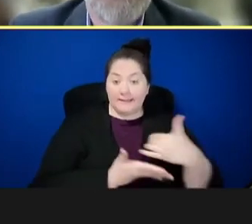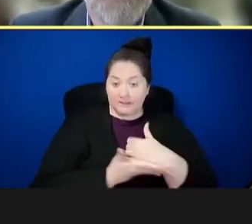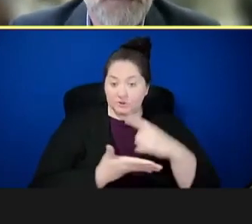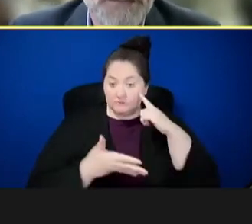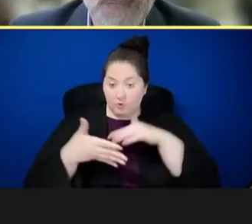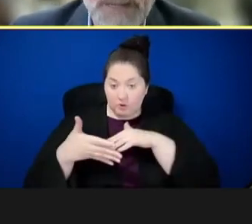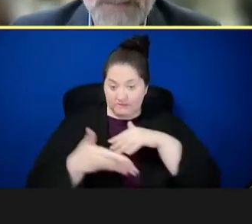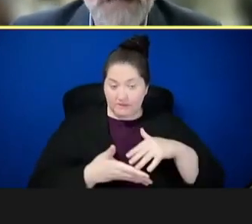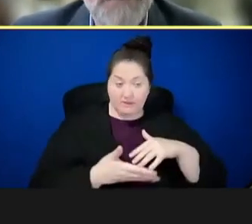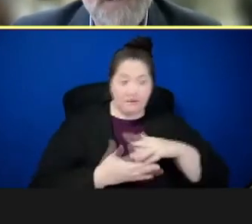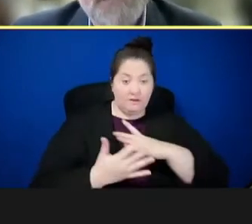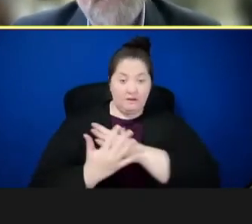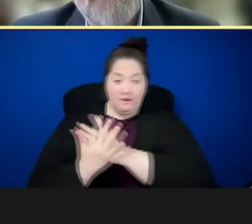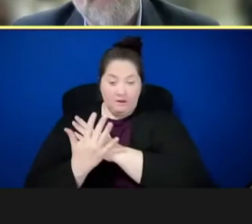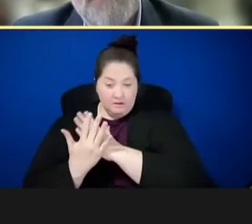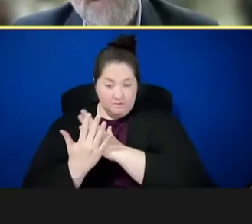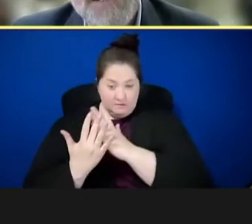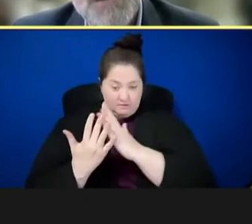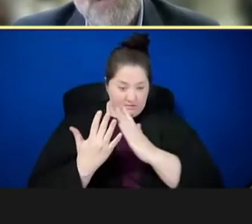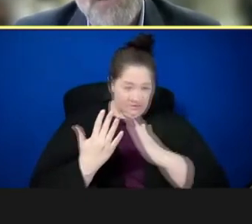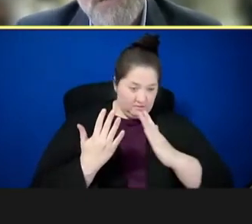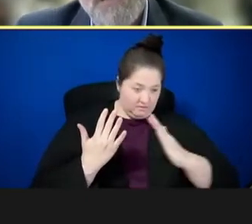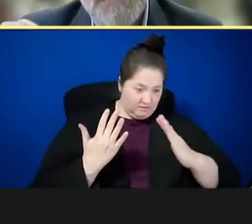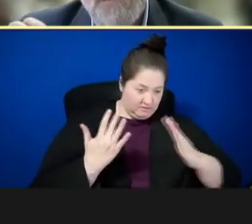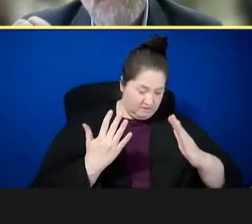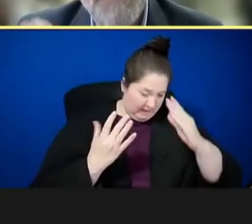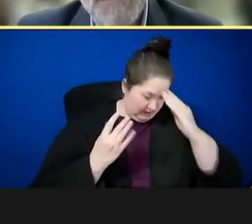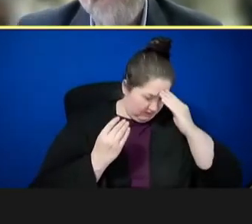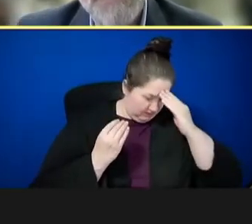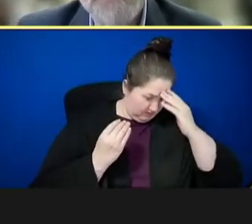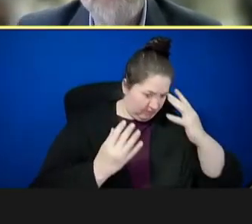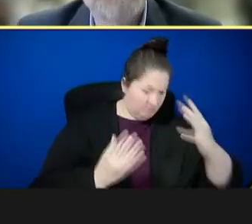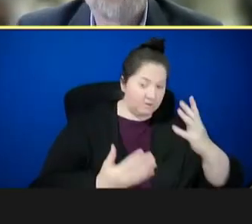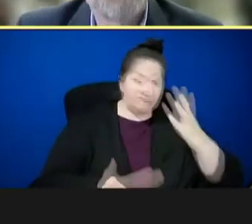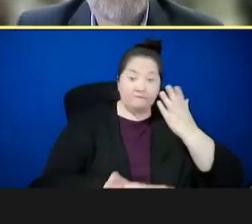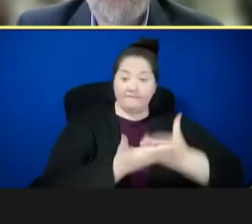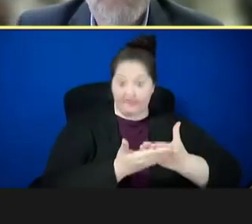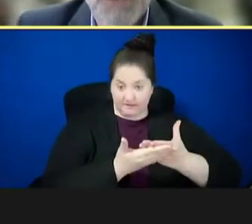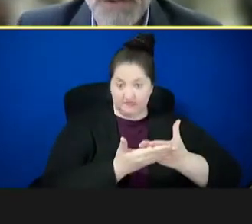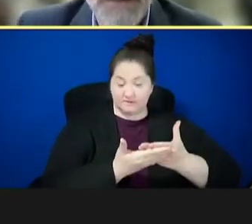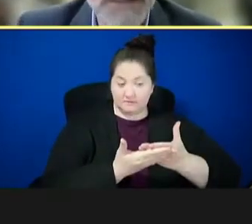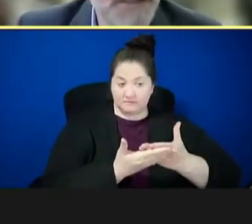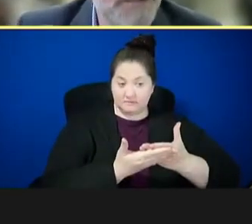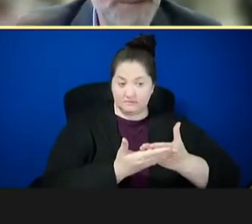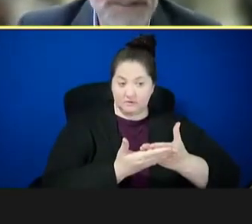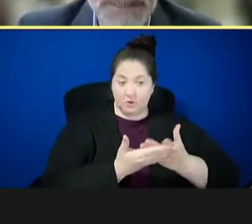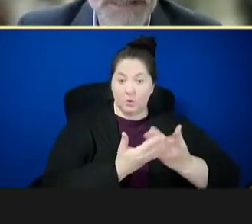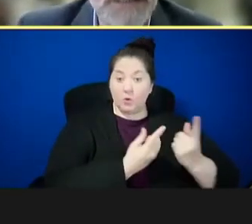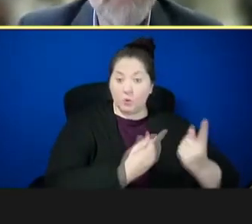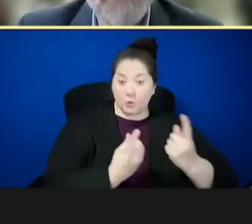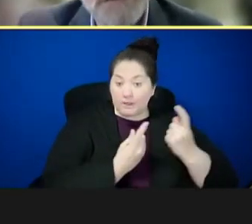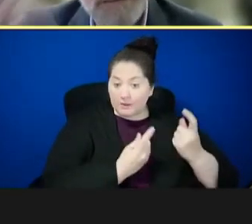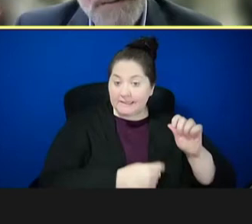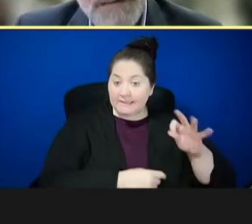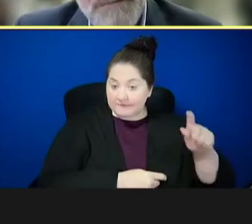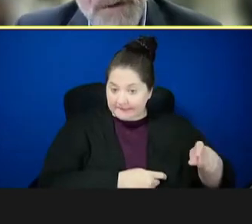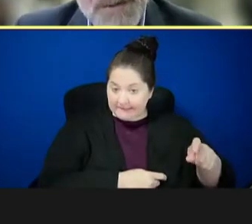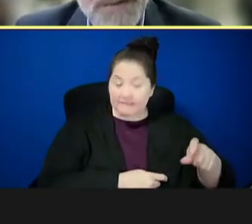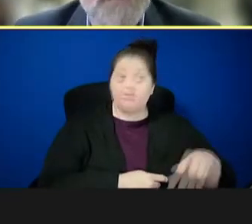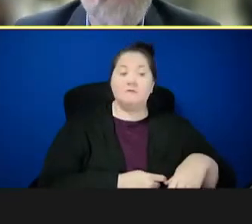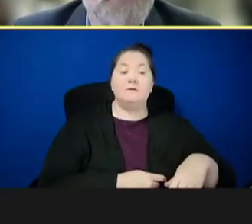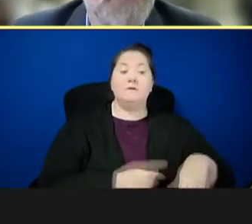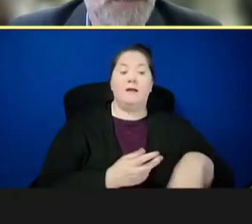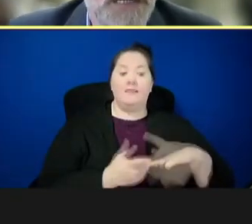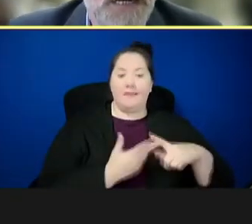until the time that that piece of information was validated, queried if need be, and frozen,